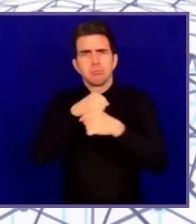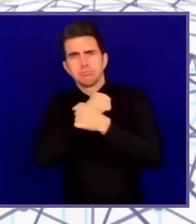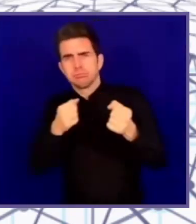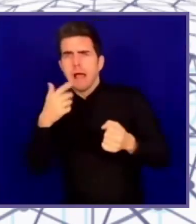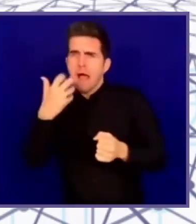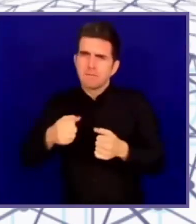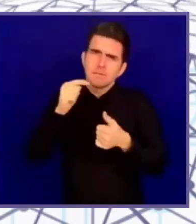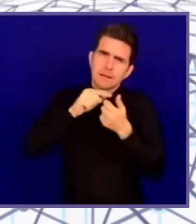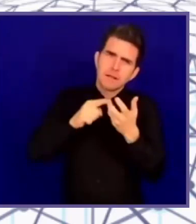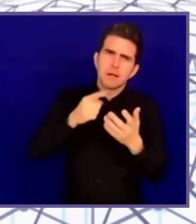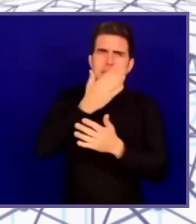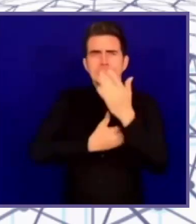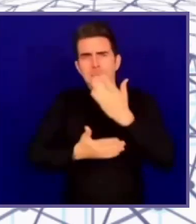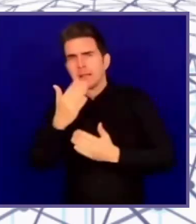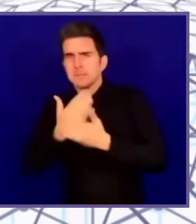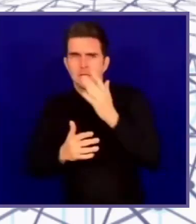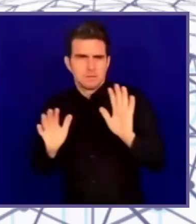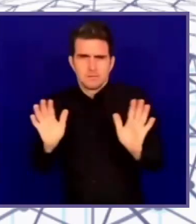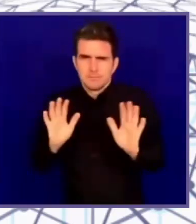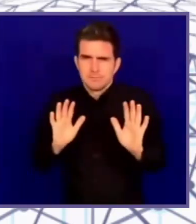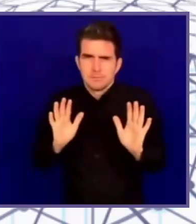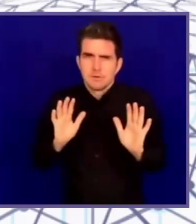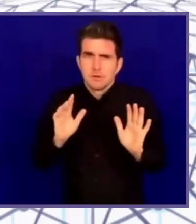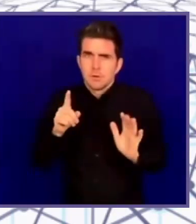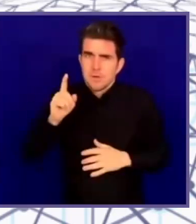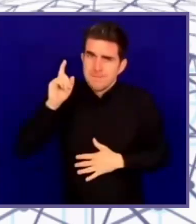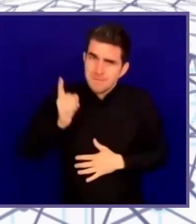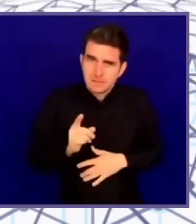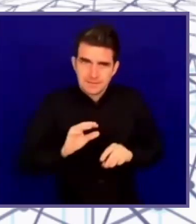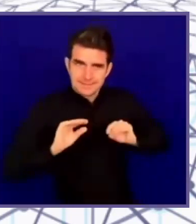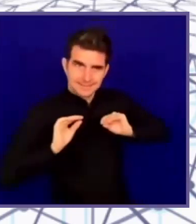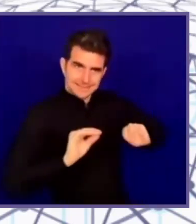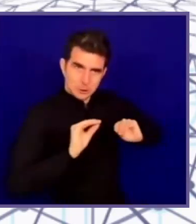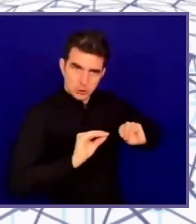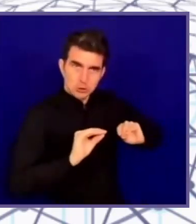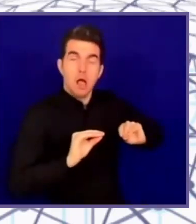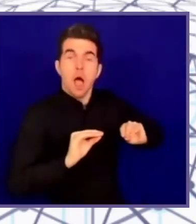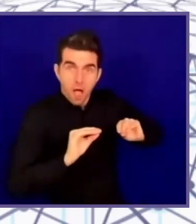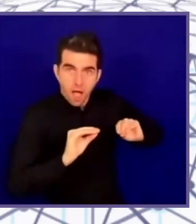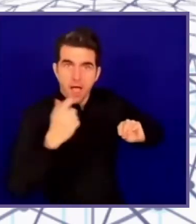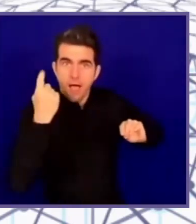seeing that a documentary I had from Amazon delivered a digital otoscope. So a telescope